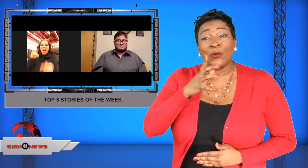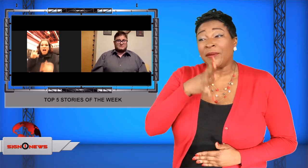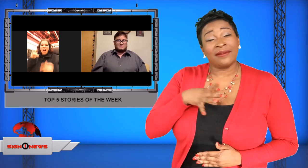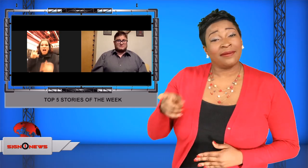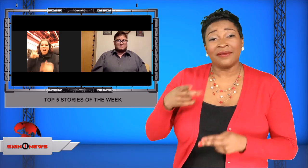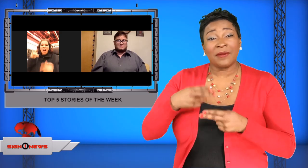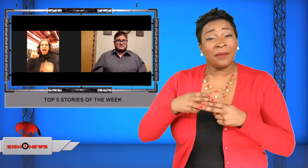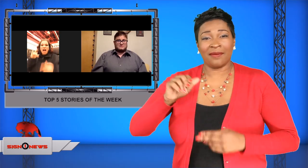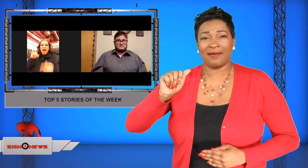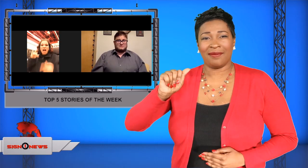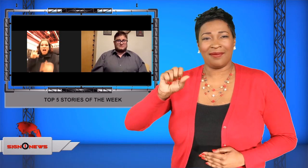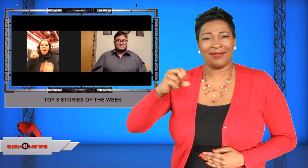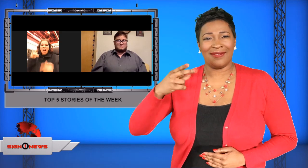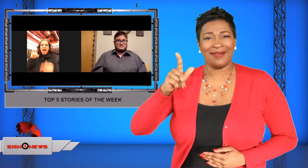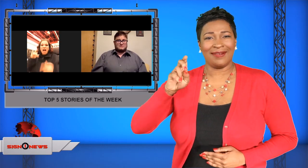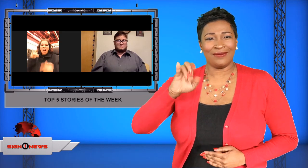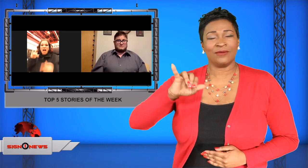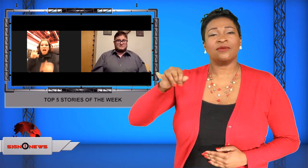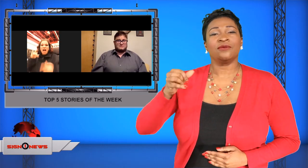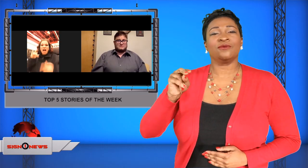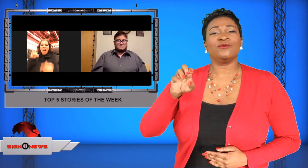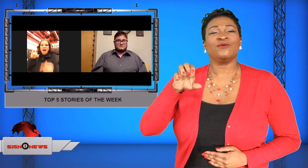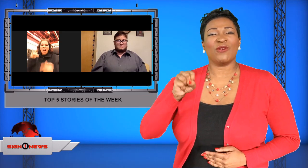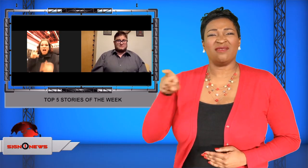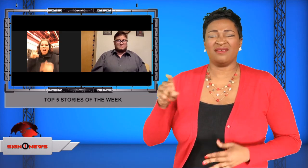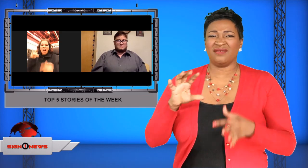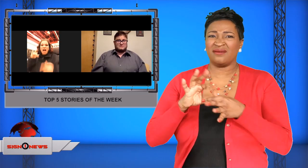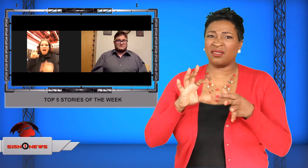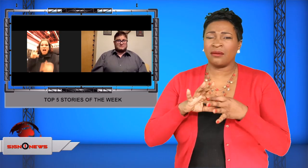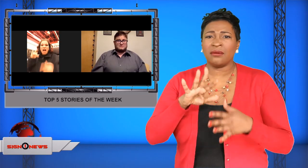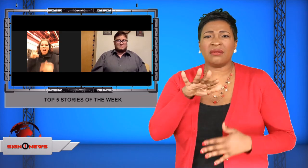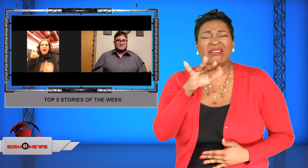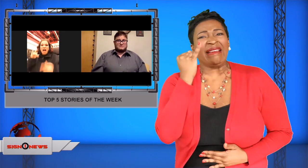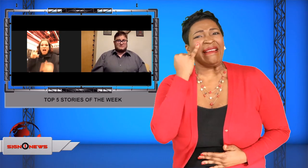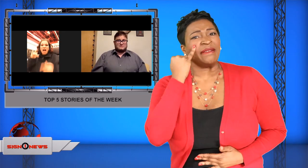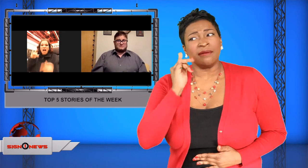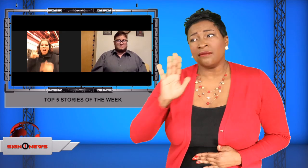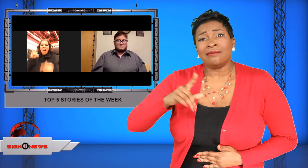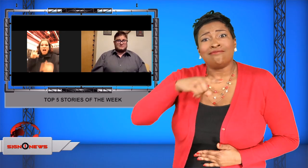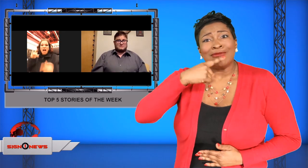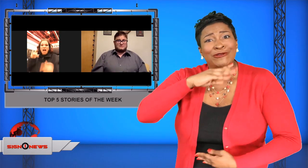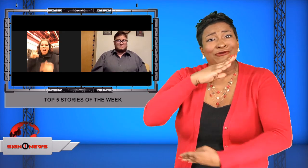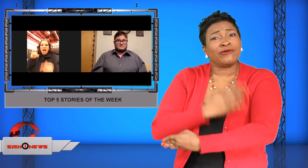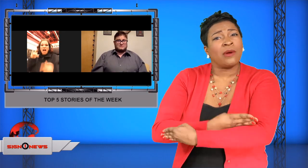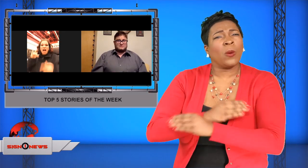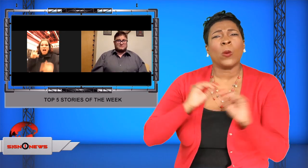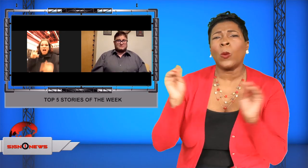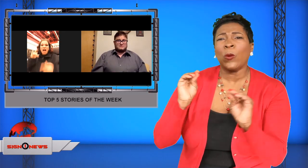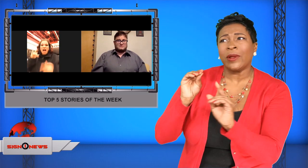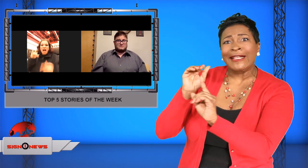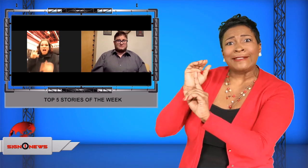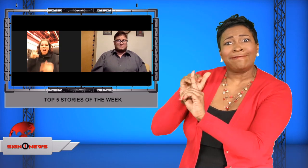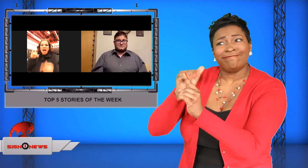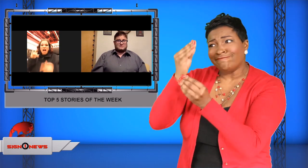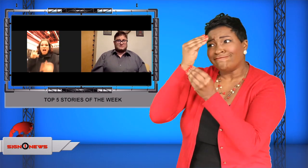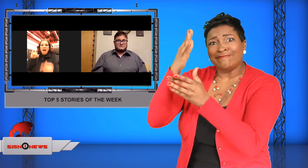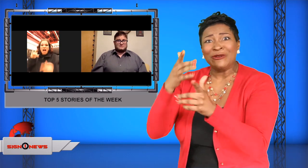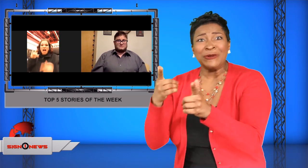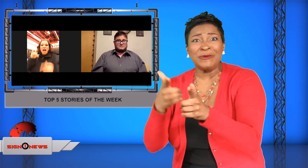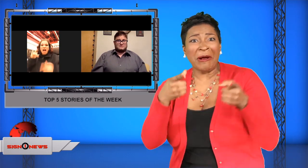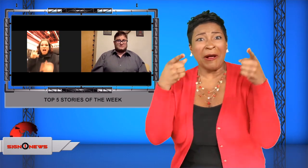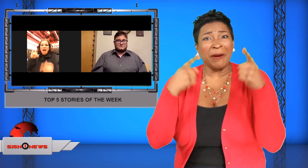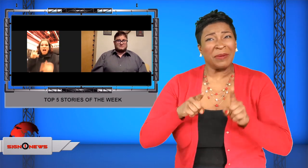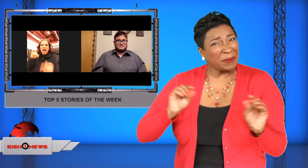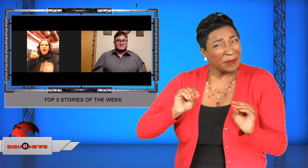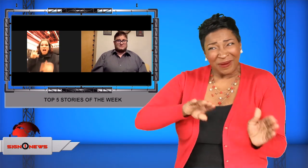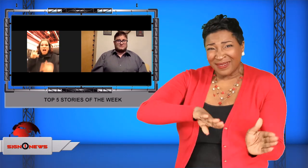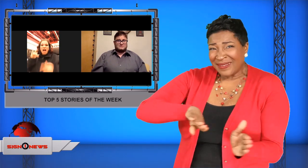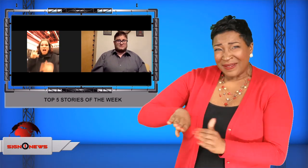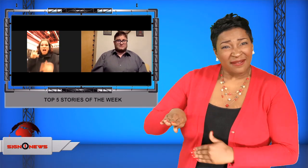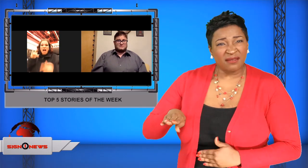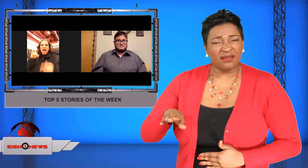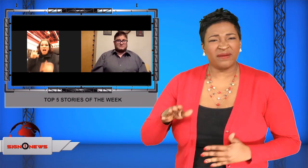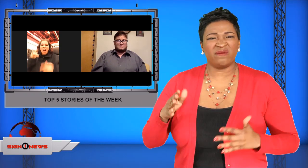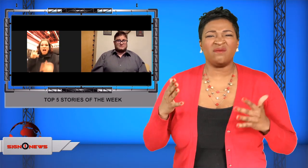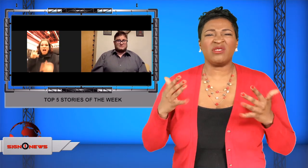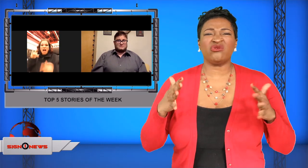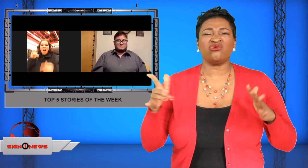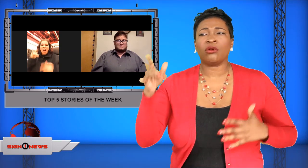Ashley Jones says if it weren't for her hearing daughter who alerted her about the commotion,